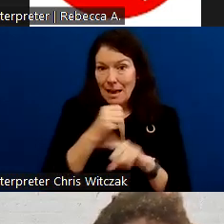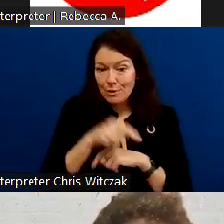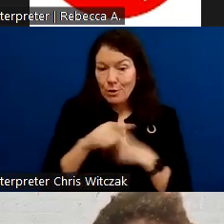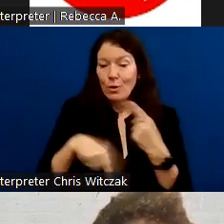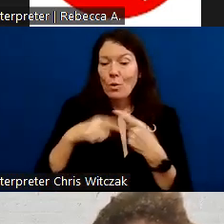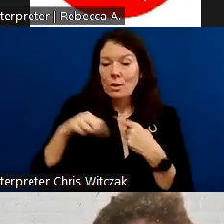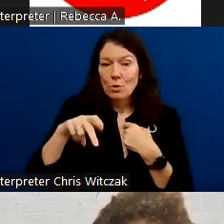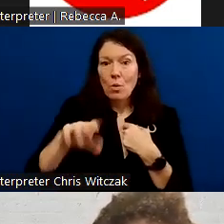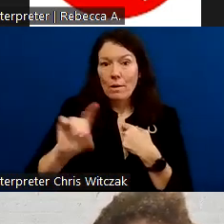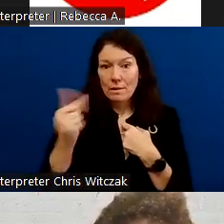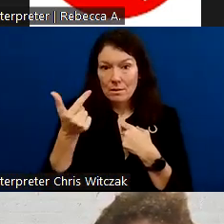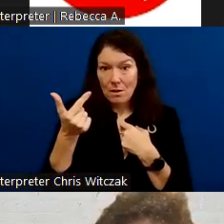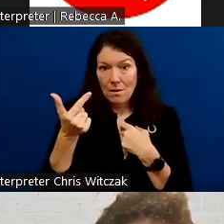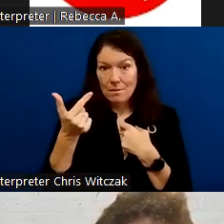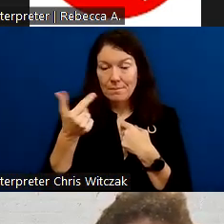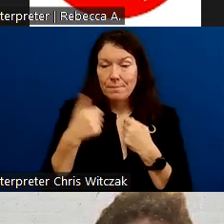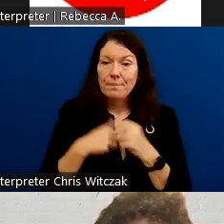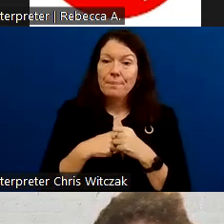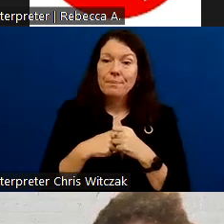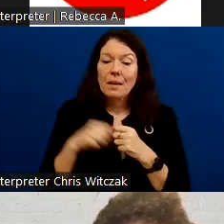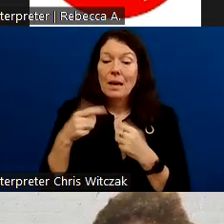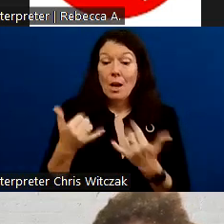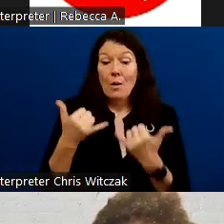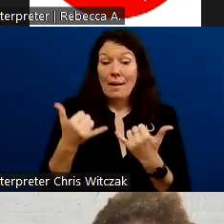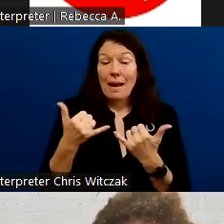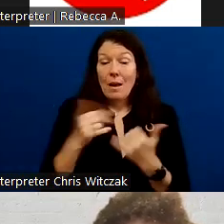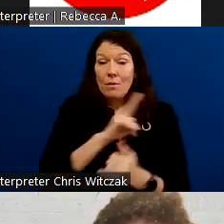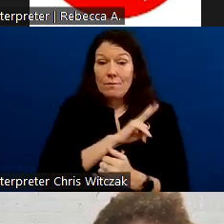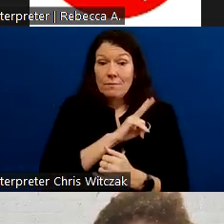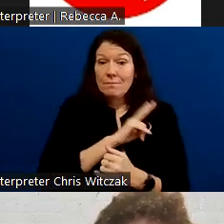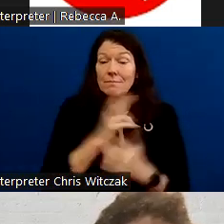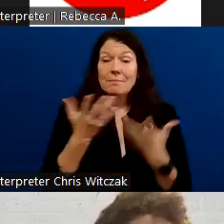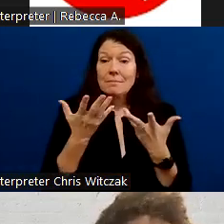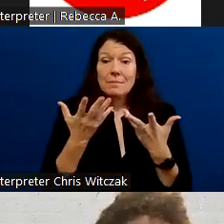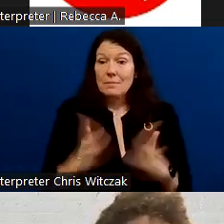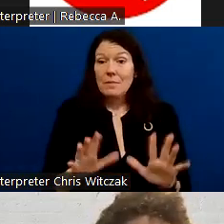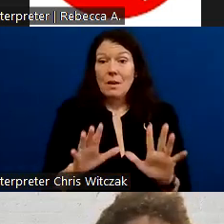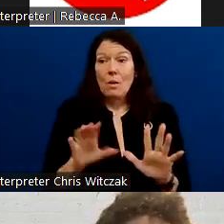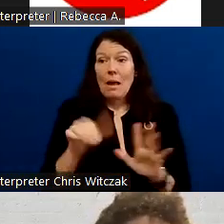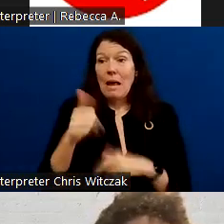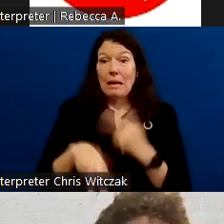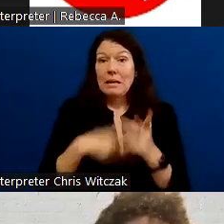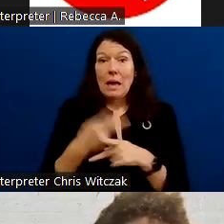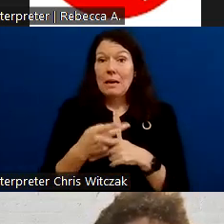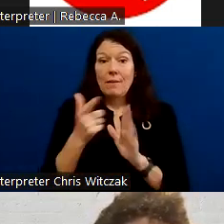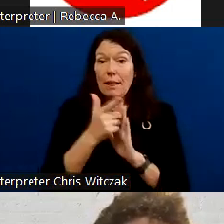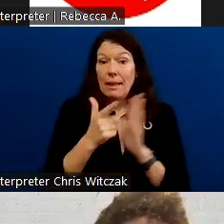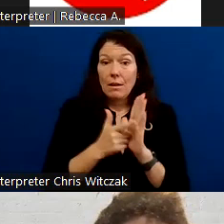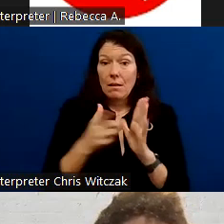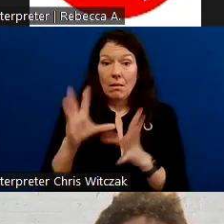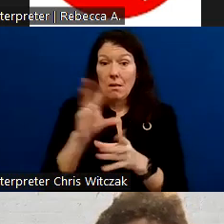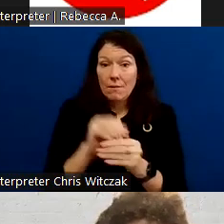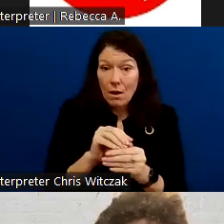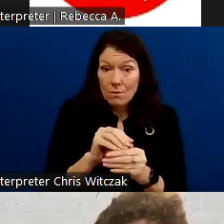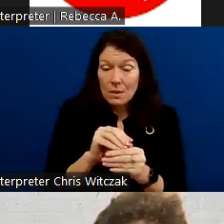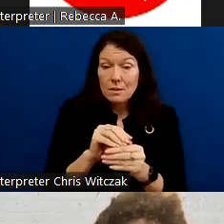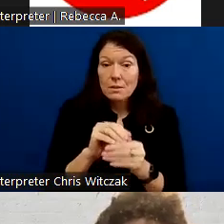her home she currently does not want any kind of legal intervention in addressing her ex's